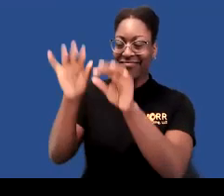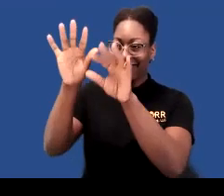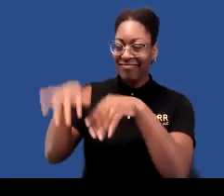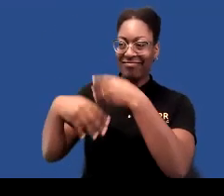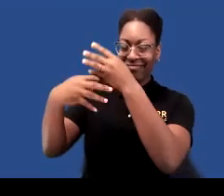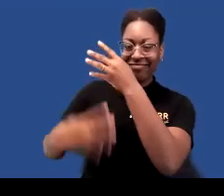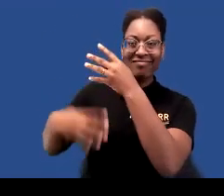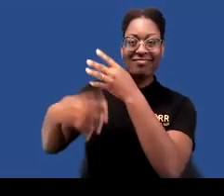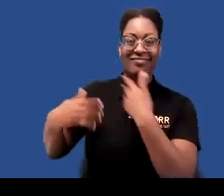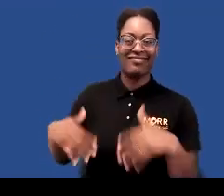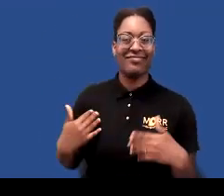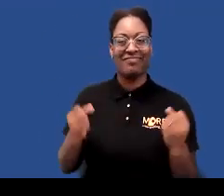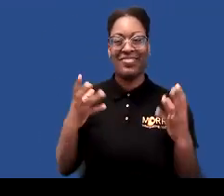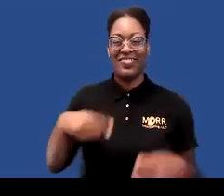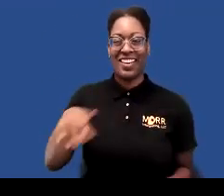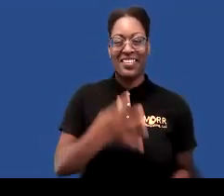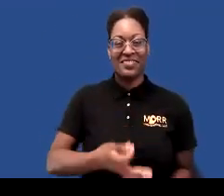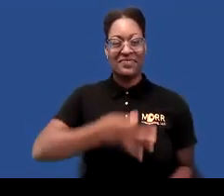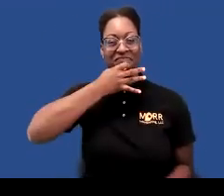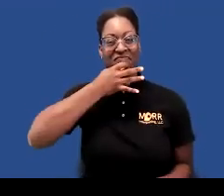I'm going to turn it over to Eric for today's presentation.